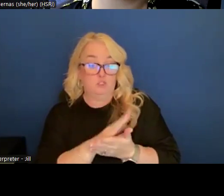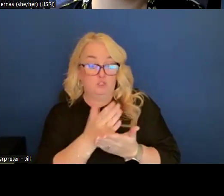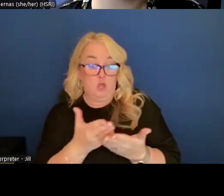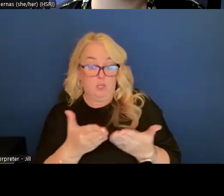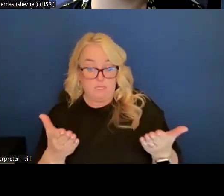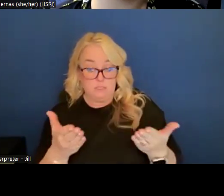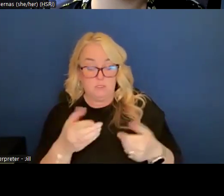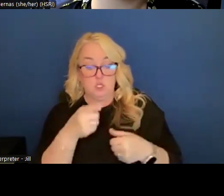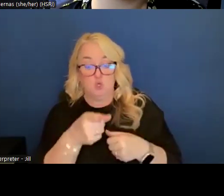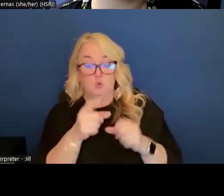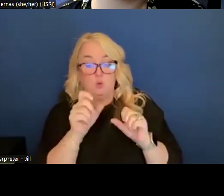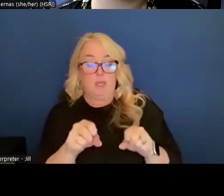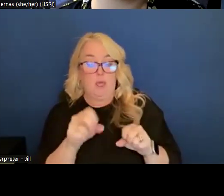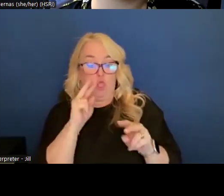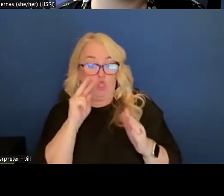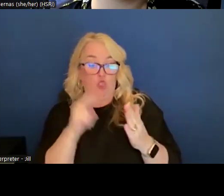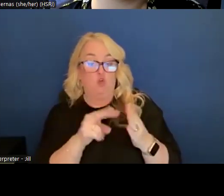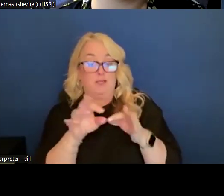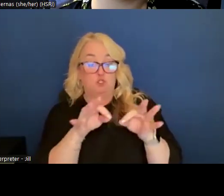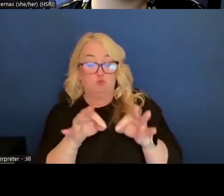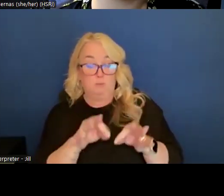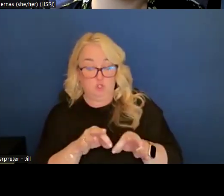look to the waiver description that comes up, and that actually